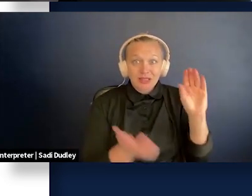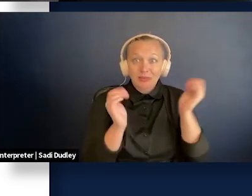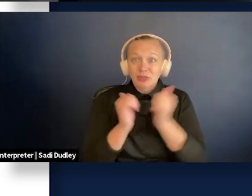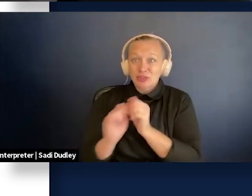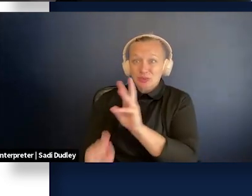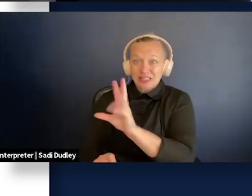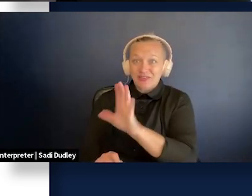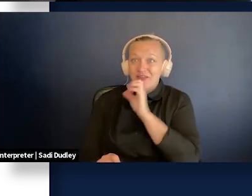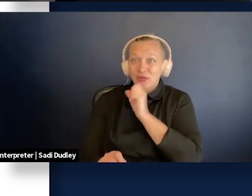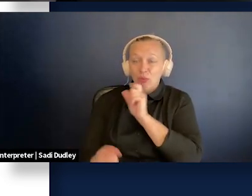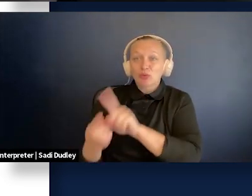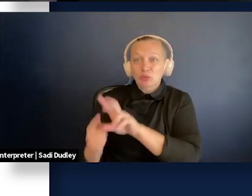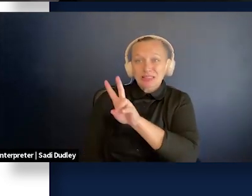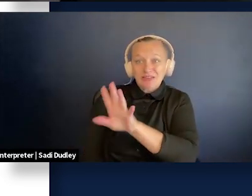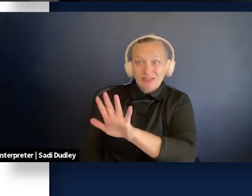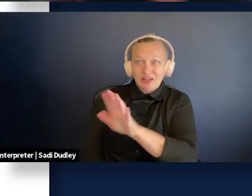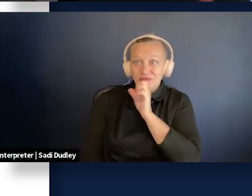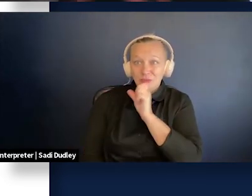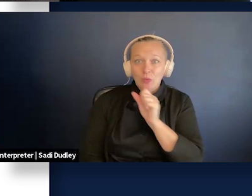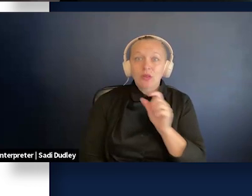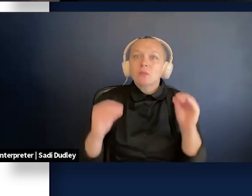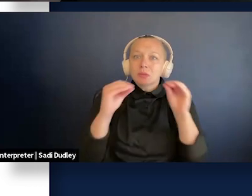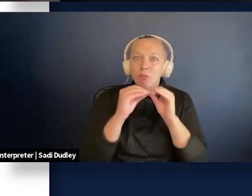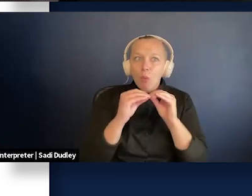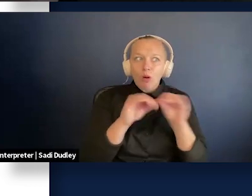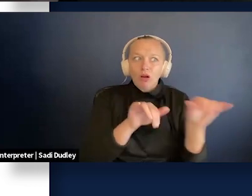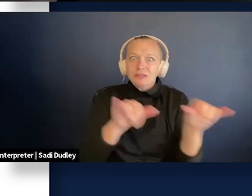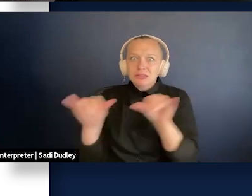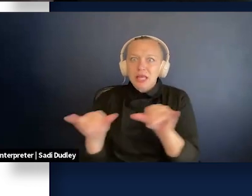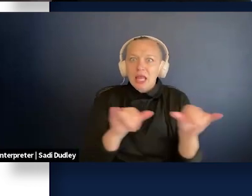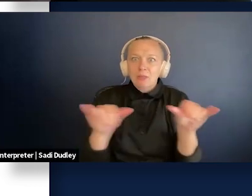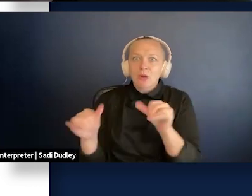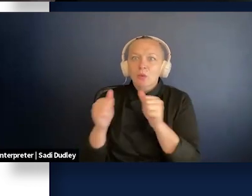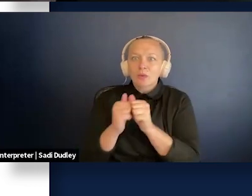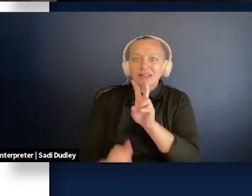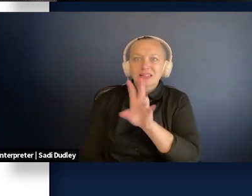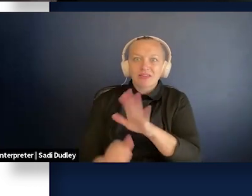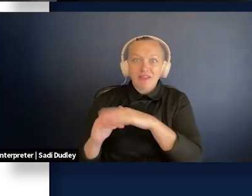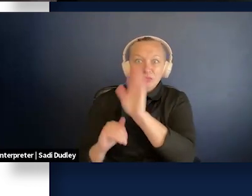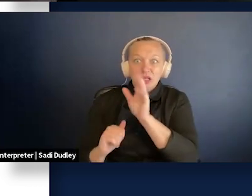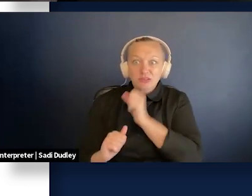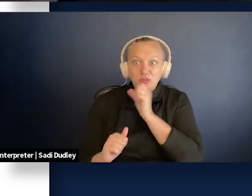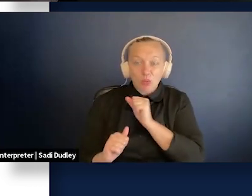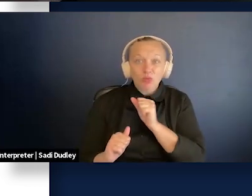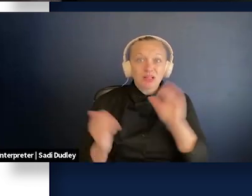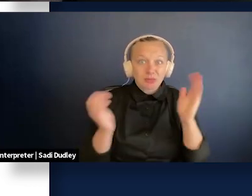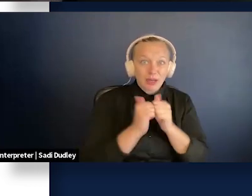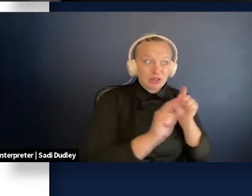And it was more on par with 75-plus-year-olds, and it only got worse with older age for men and women with CP.